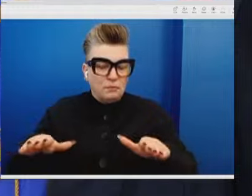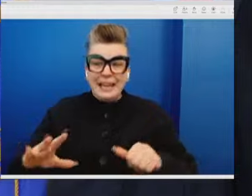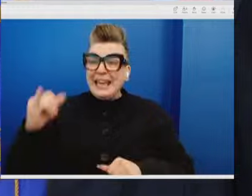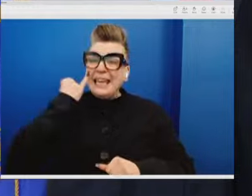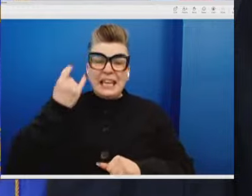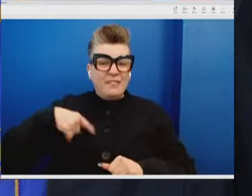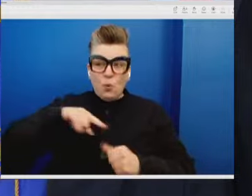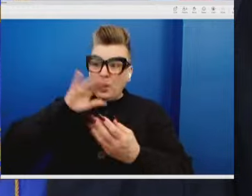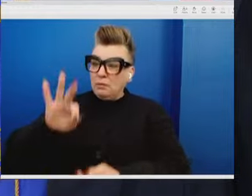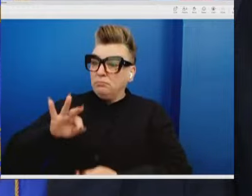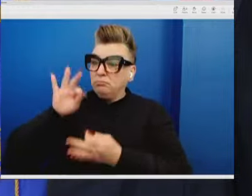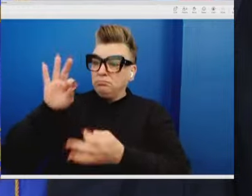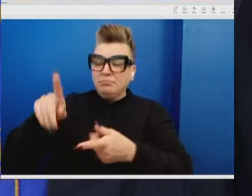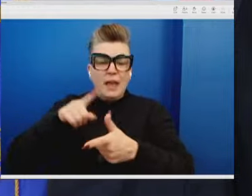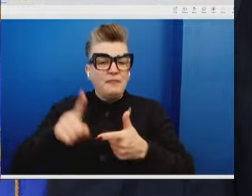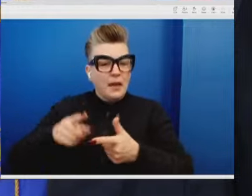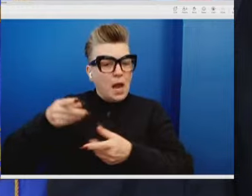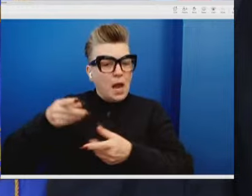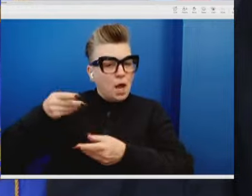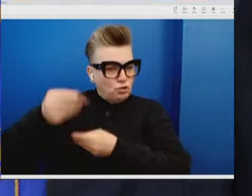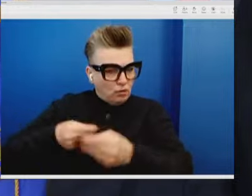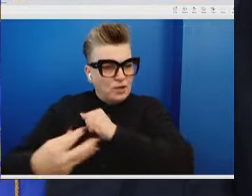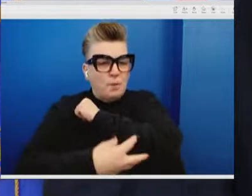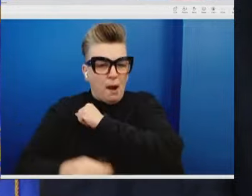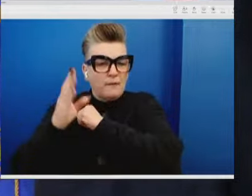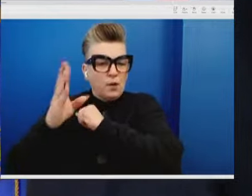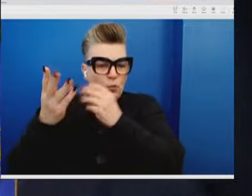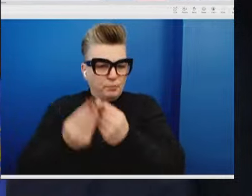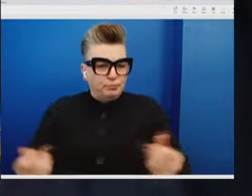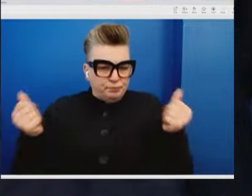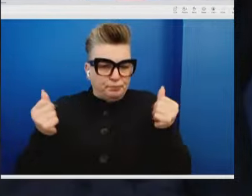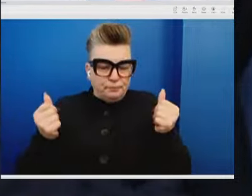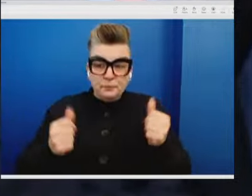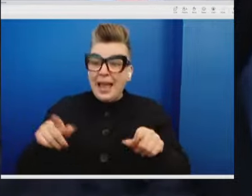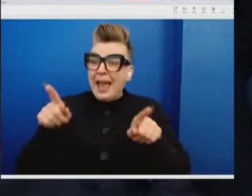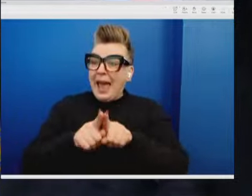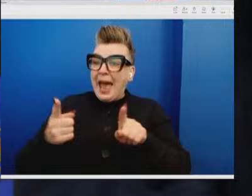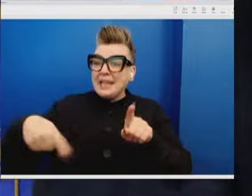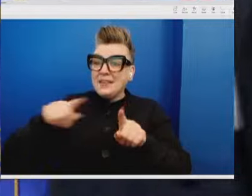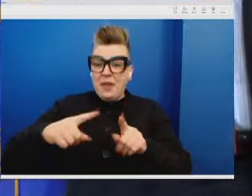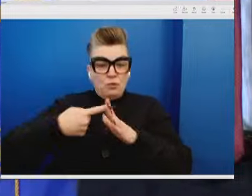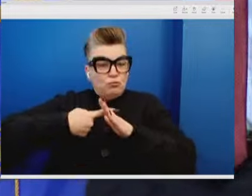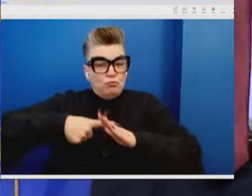As able-bodied individuals find their way off Medicaid and into employer-sponsored health plans,